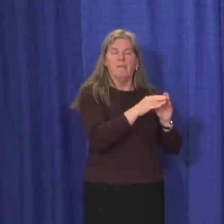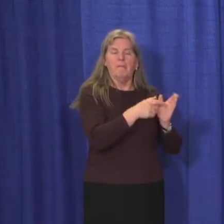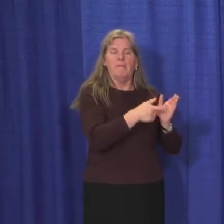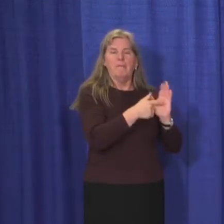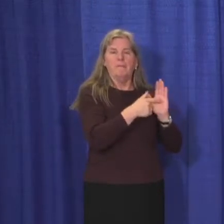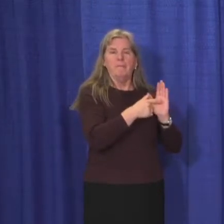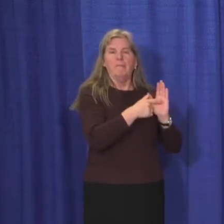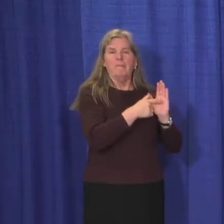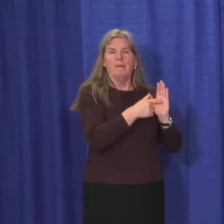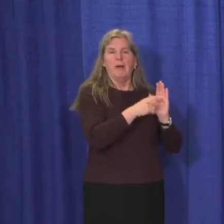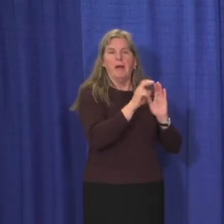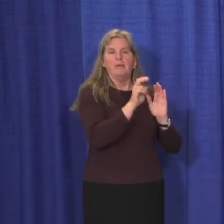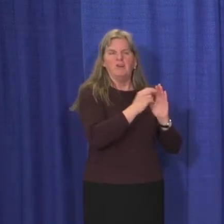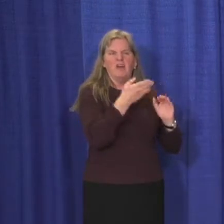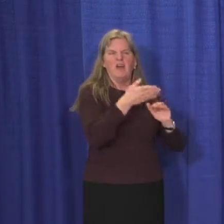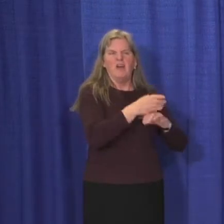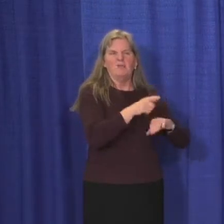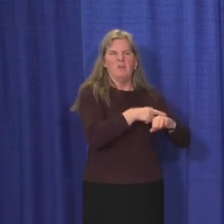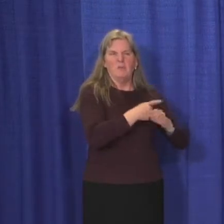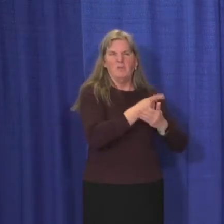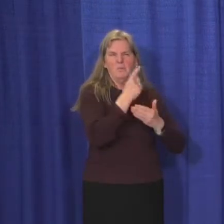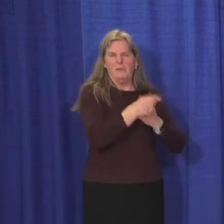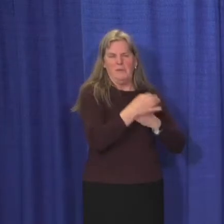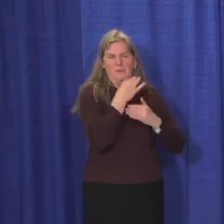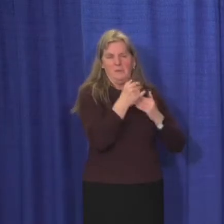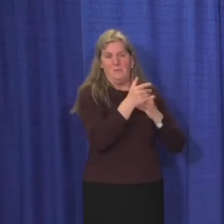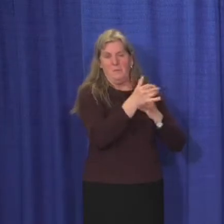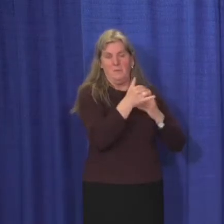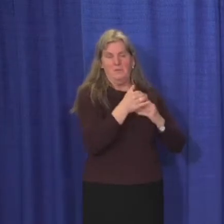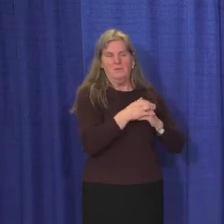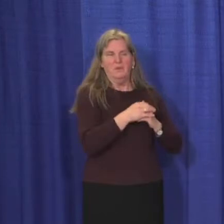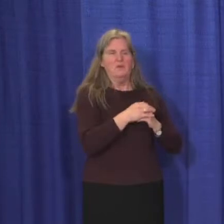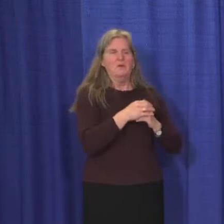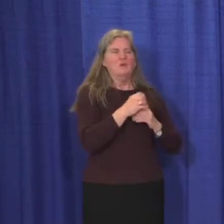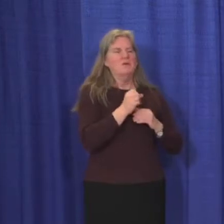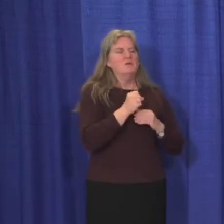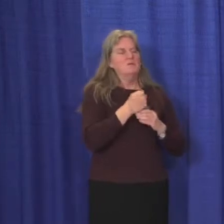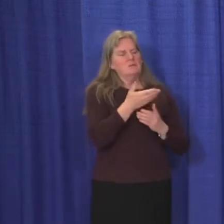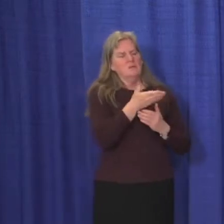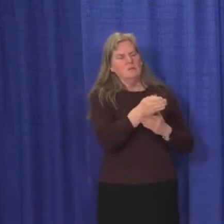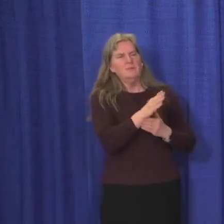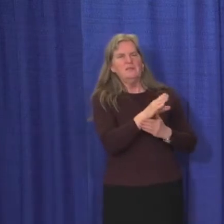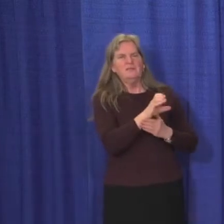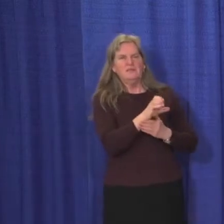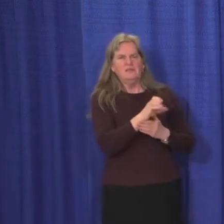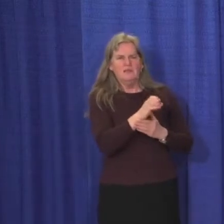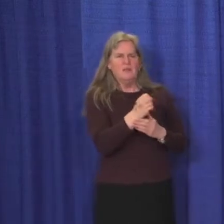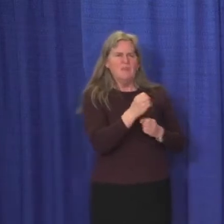travel so I think it just shows that from a COVID activity